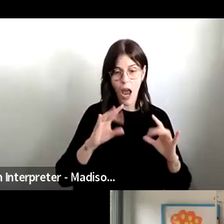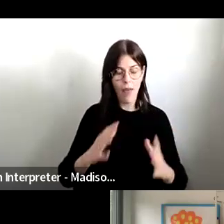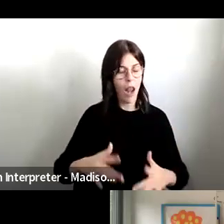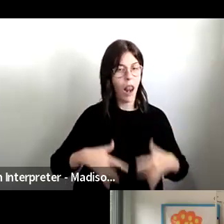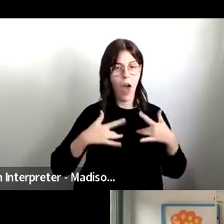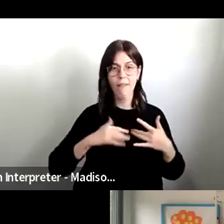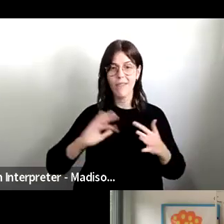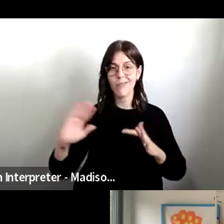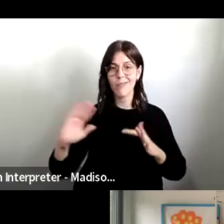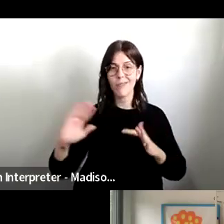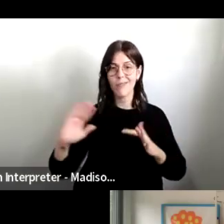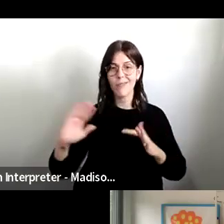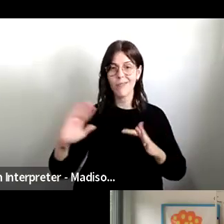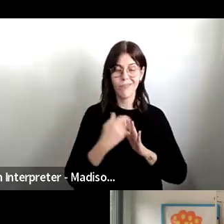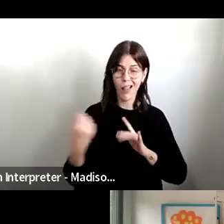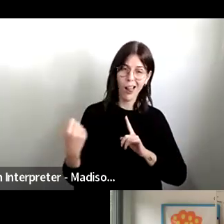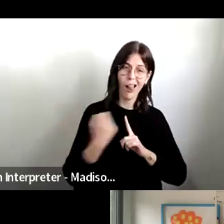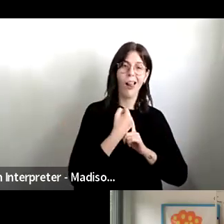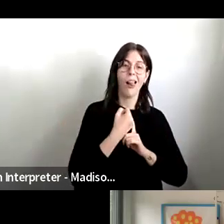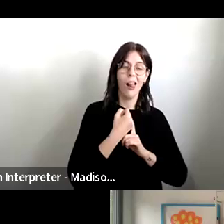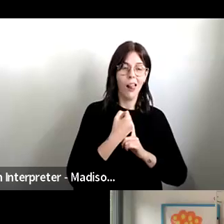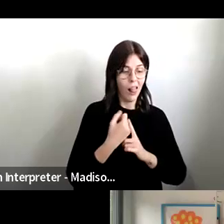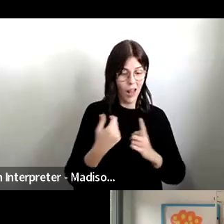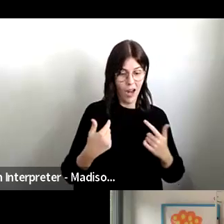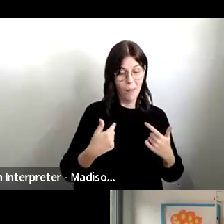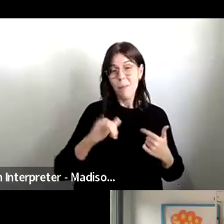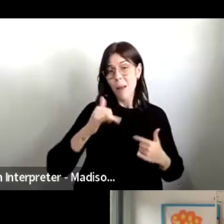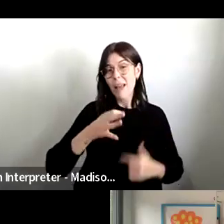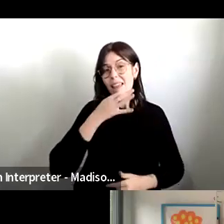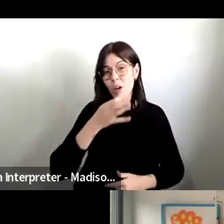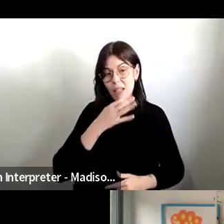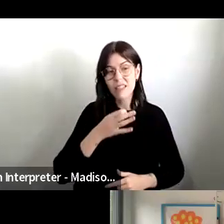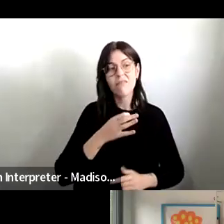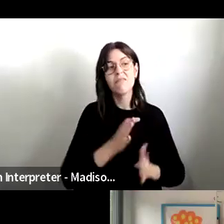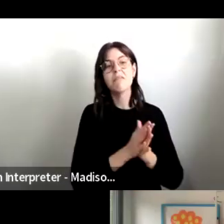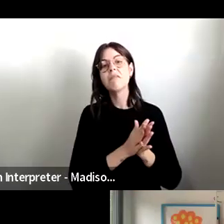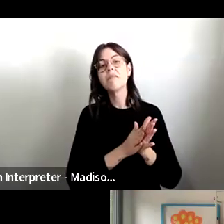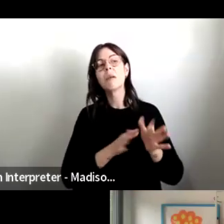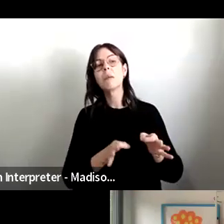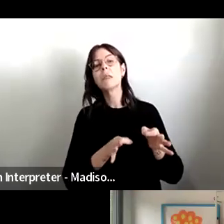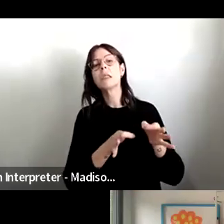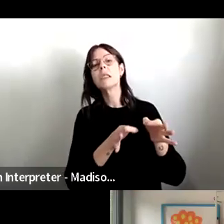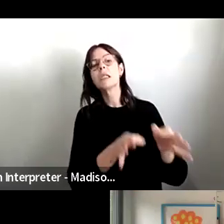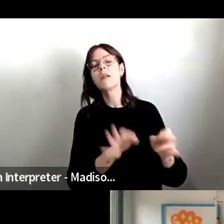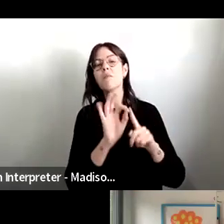and perhaps a bit of procrastination as well, if I'm being honest, or procrastination kind